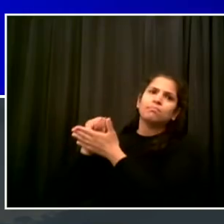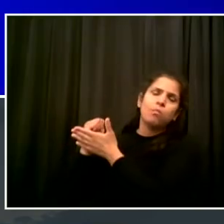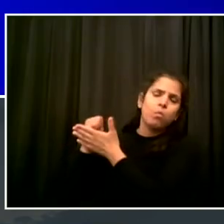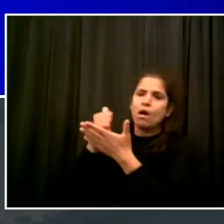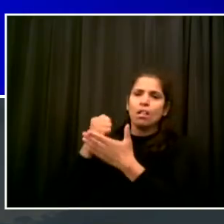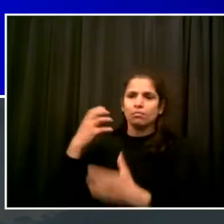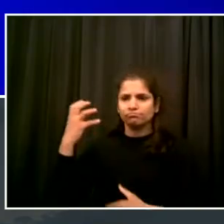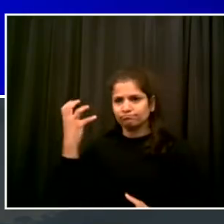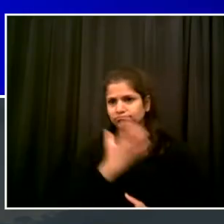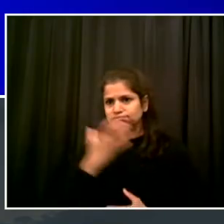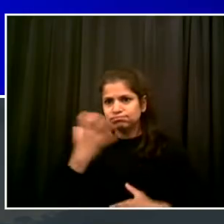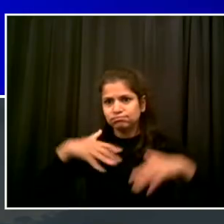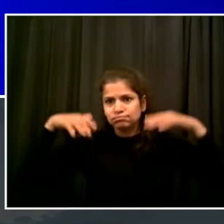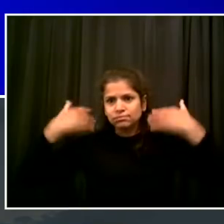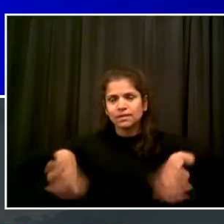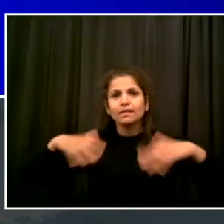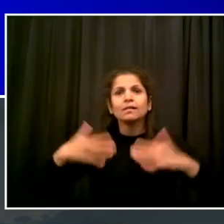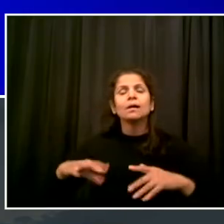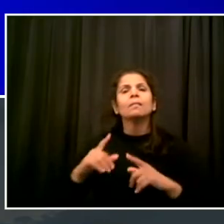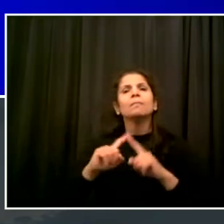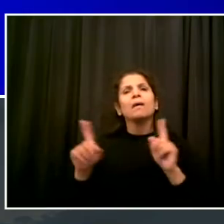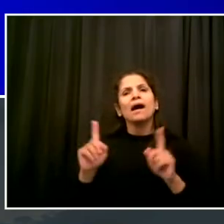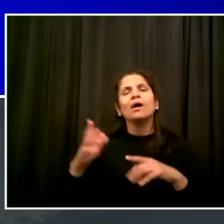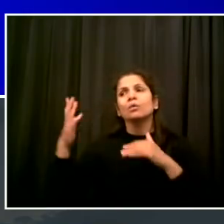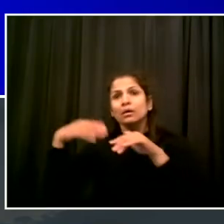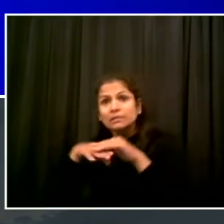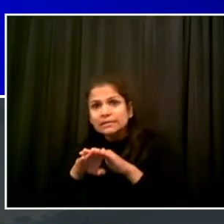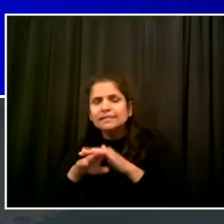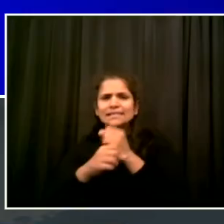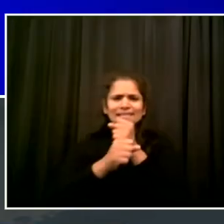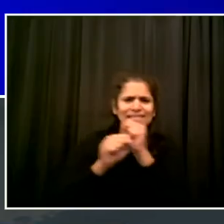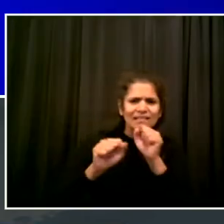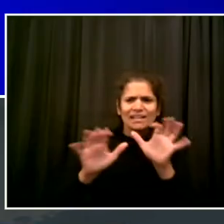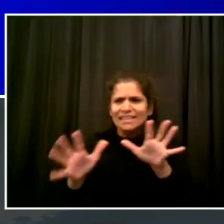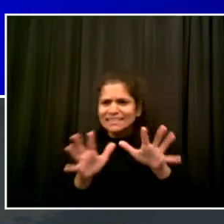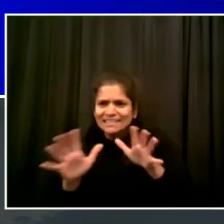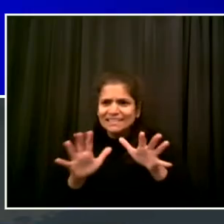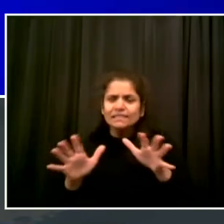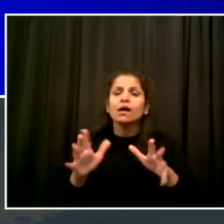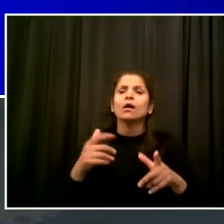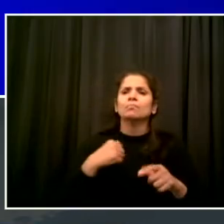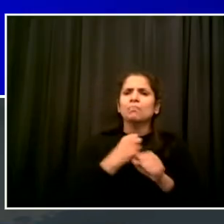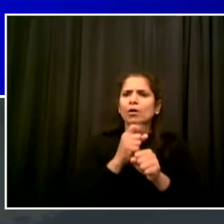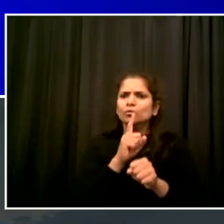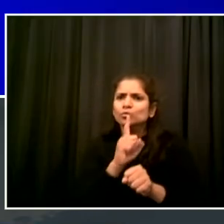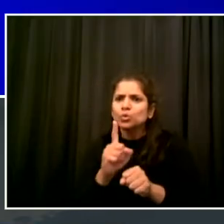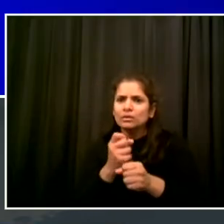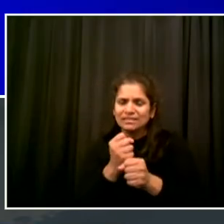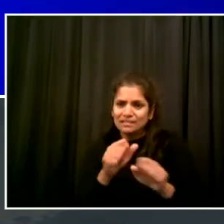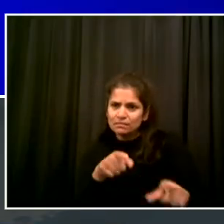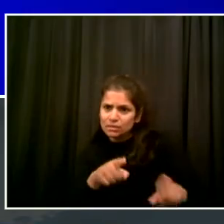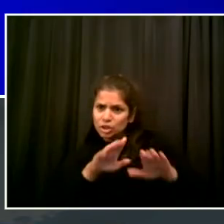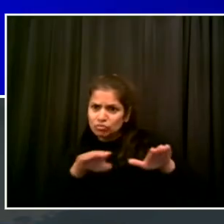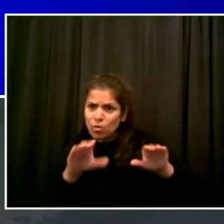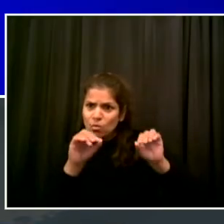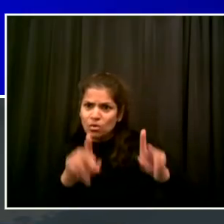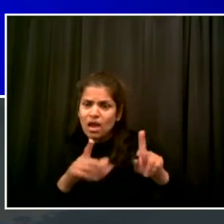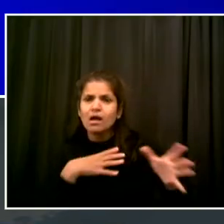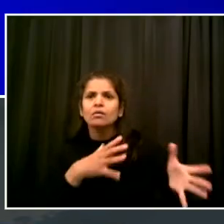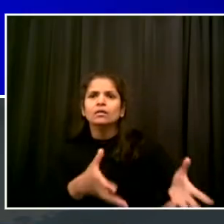APPRECIATION AS THEY DESERVE. OUR CHILD PROTECTIVE